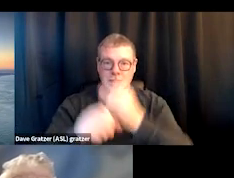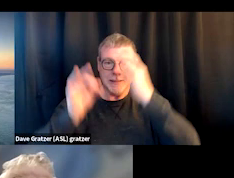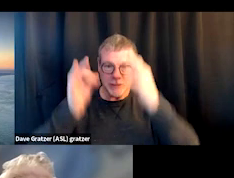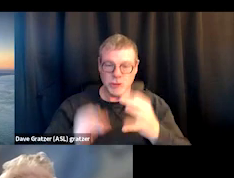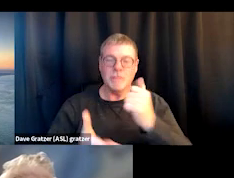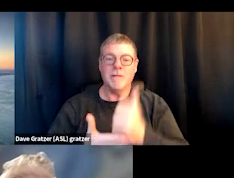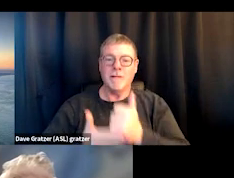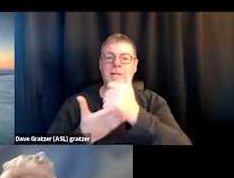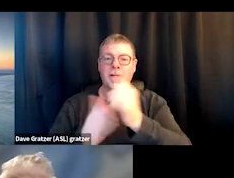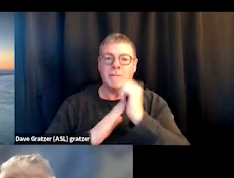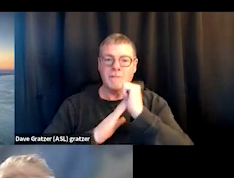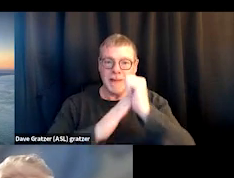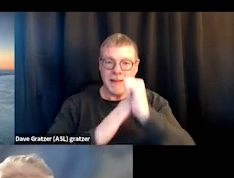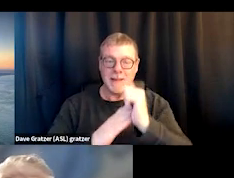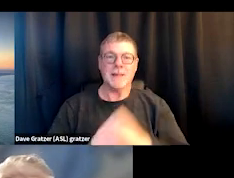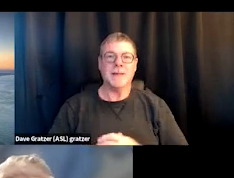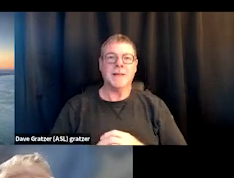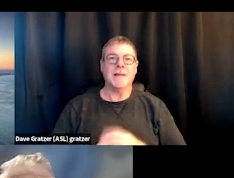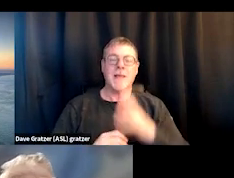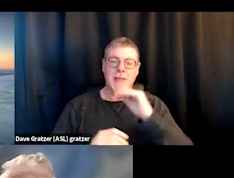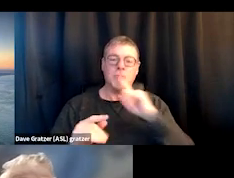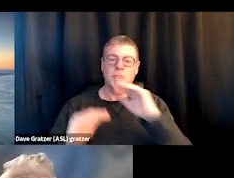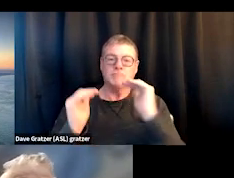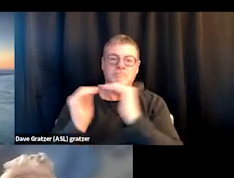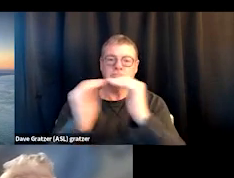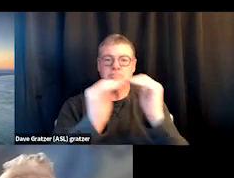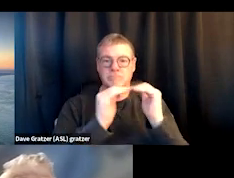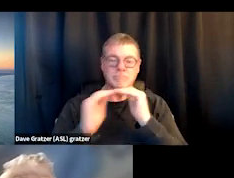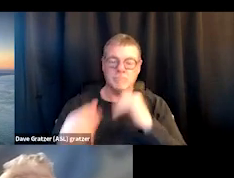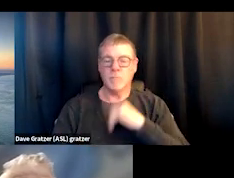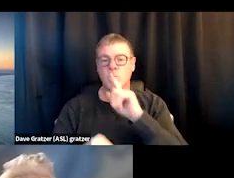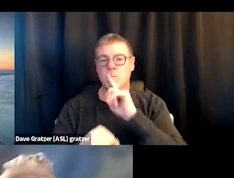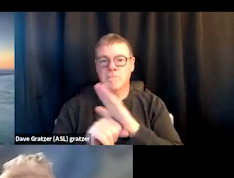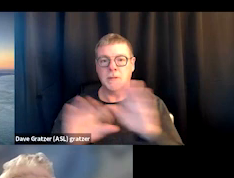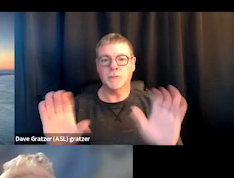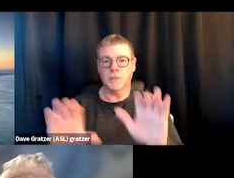and leading really from an equity stance is something that we are committed to doing as well.